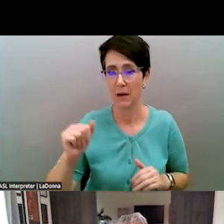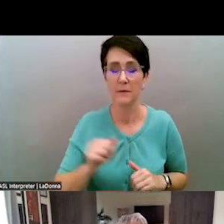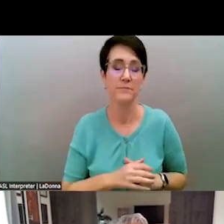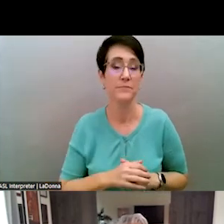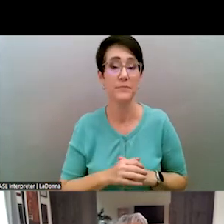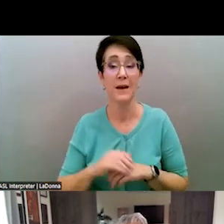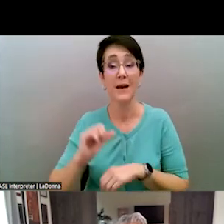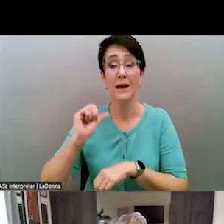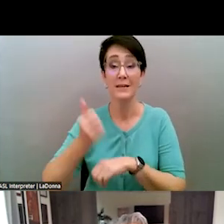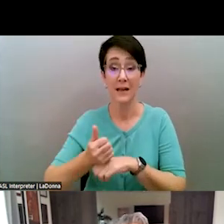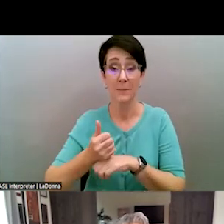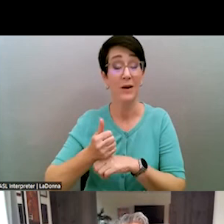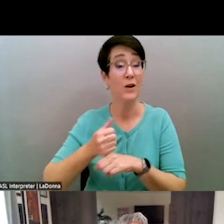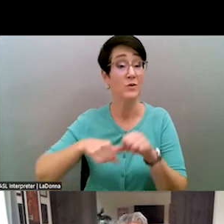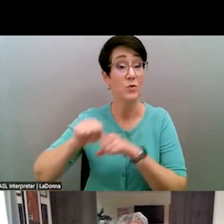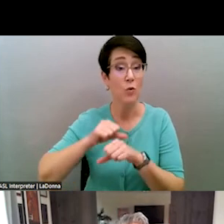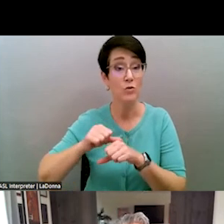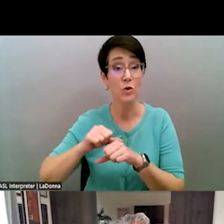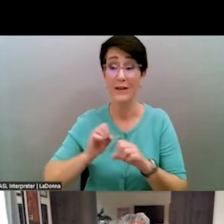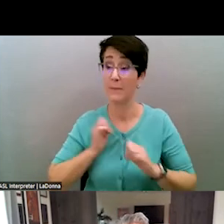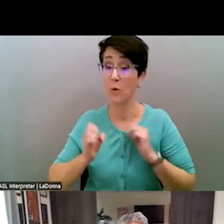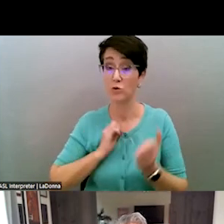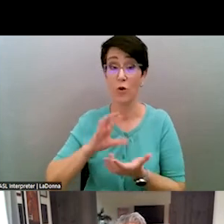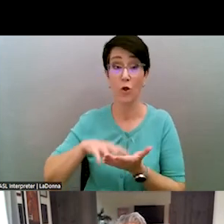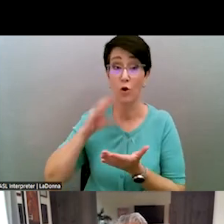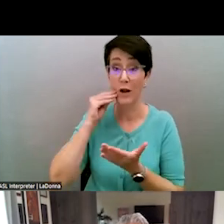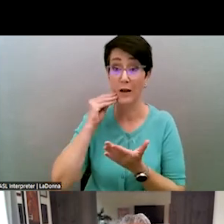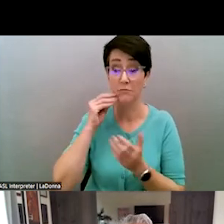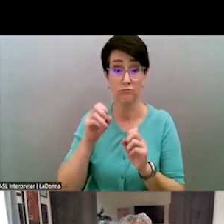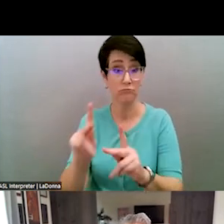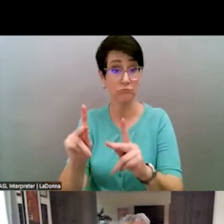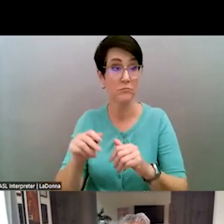A HUGE THING WE CAN REALLY DO AND ADVOCATE FOR. WE NEED TO STAR, YOU KNOW, TEACHING AND ENGAUGING